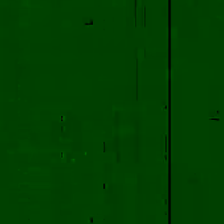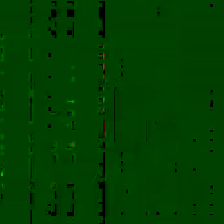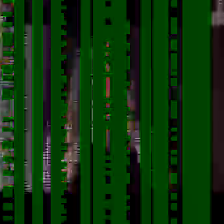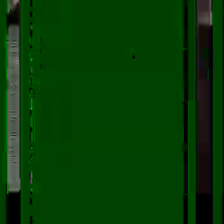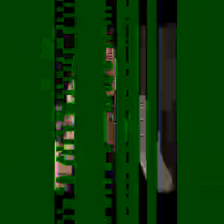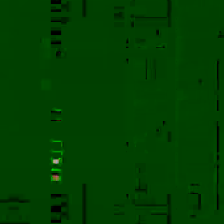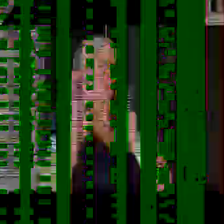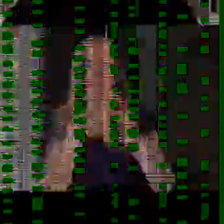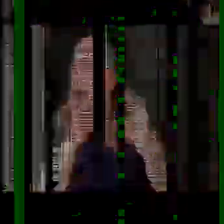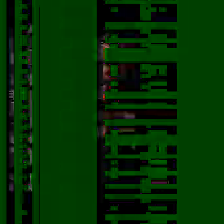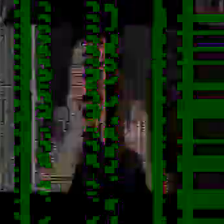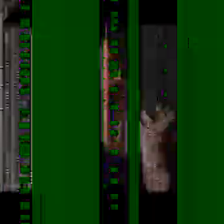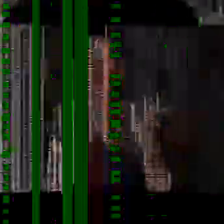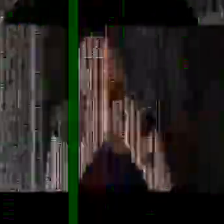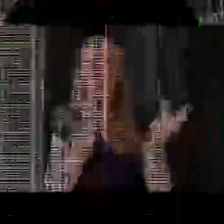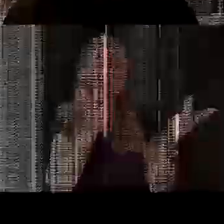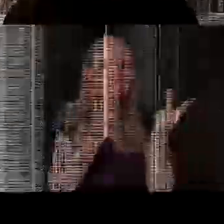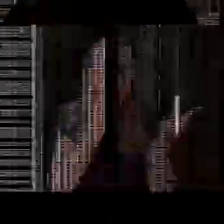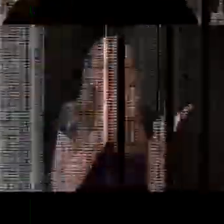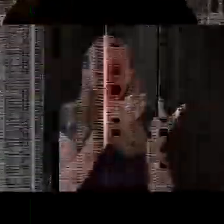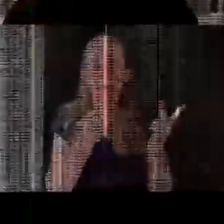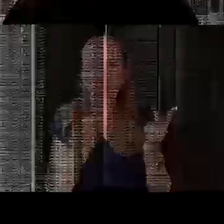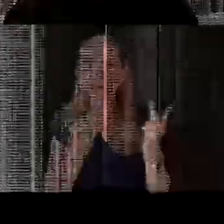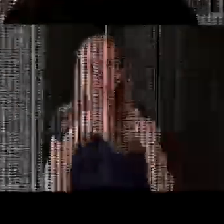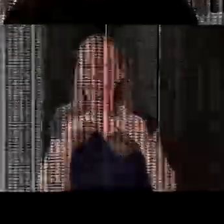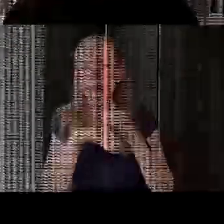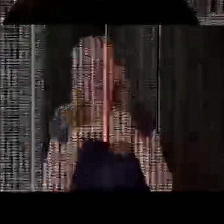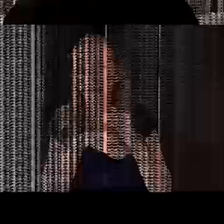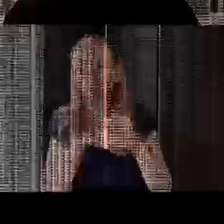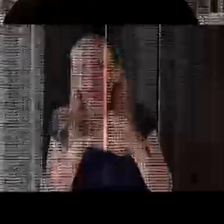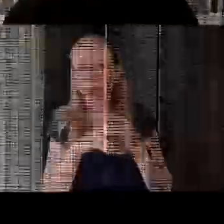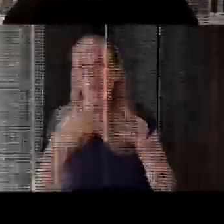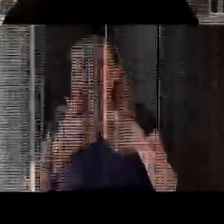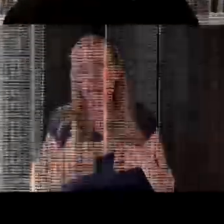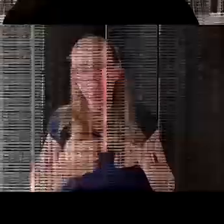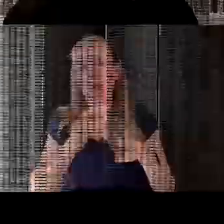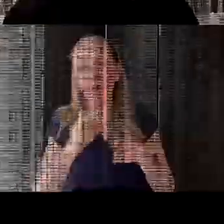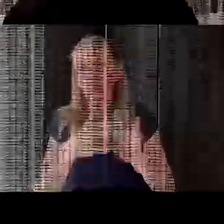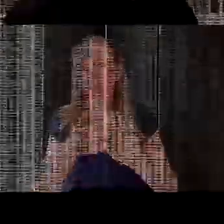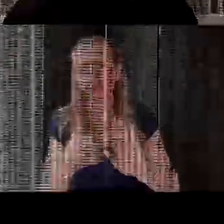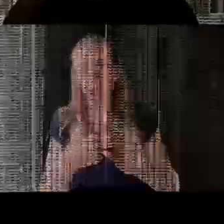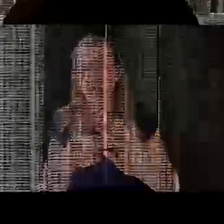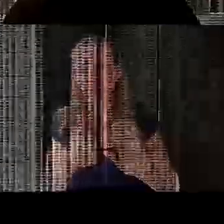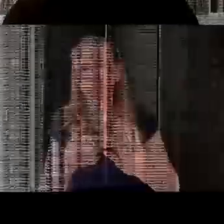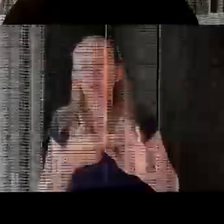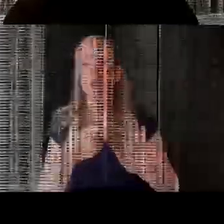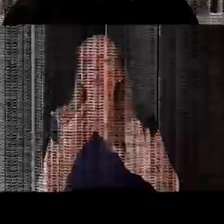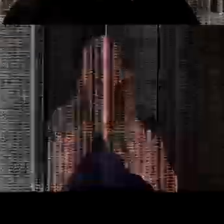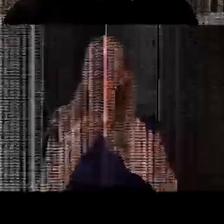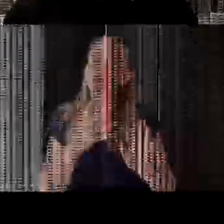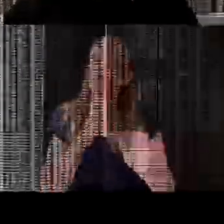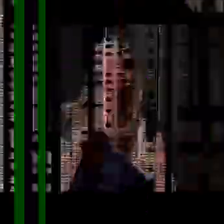mismatch between the visual label and the accessible name of the label. In particular,